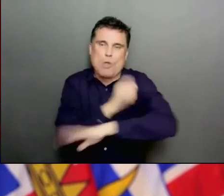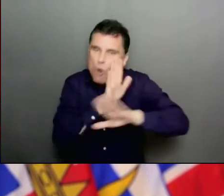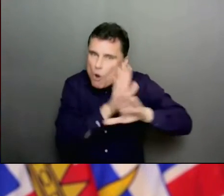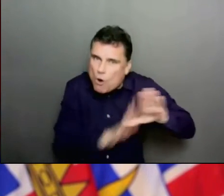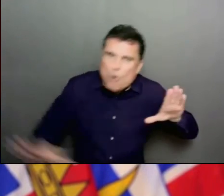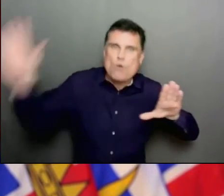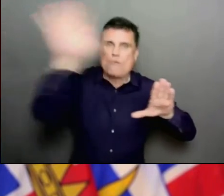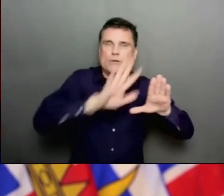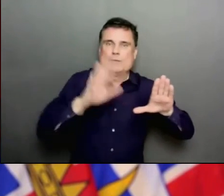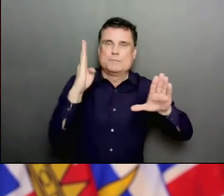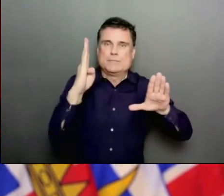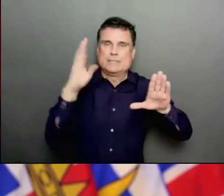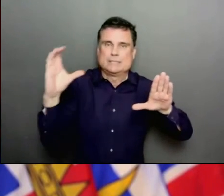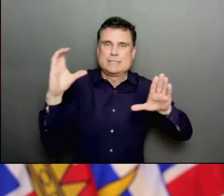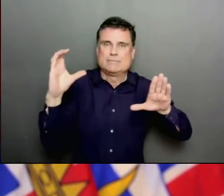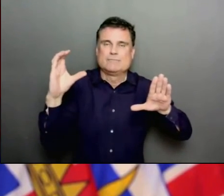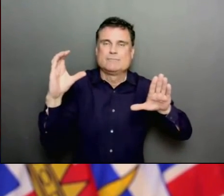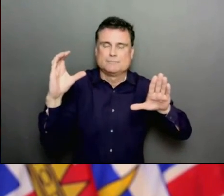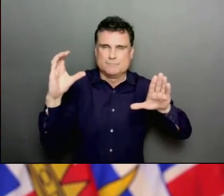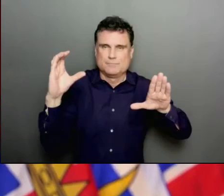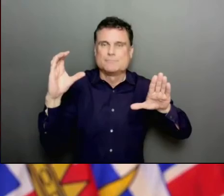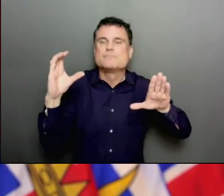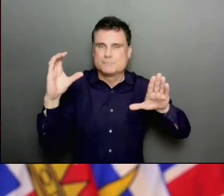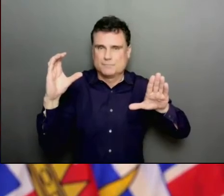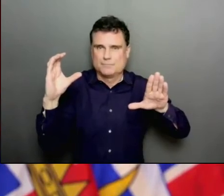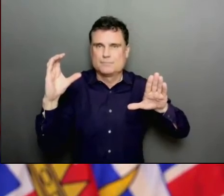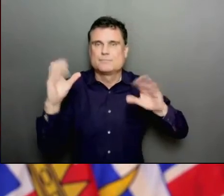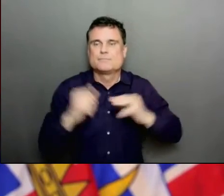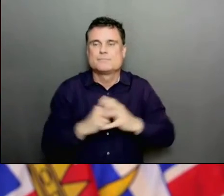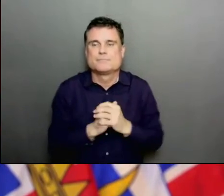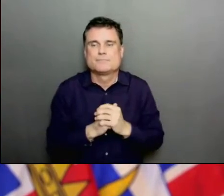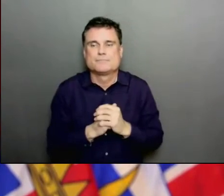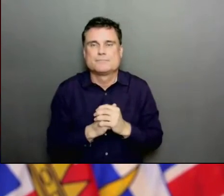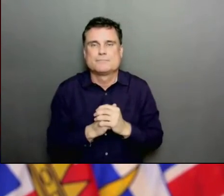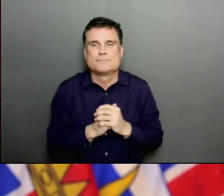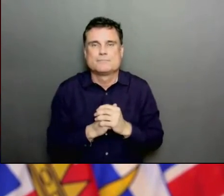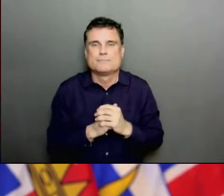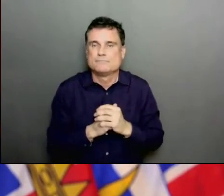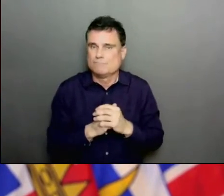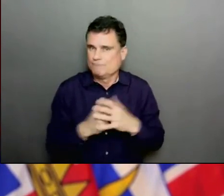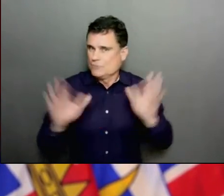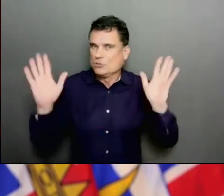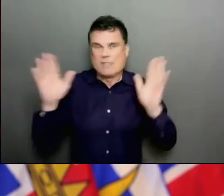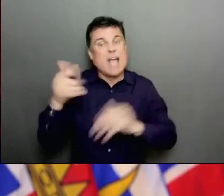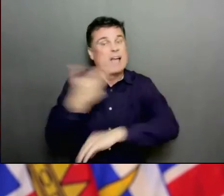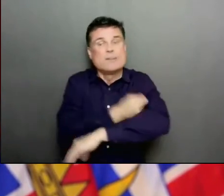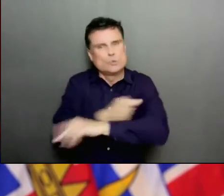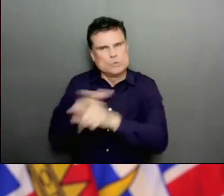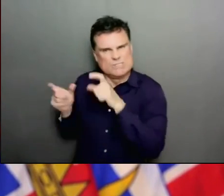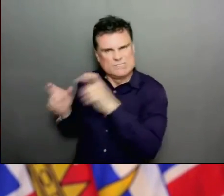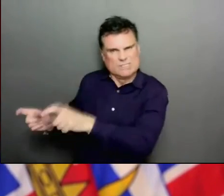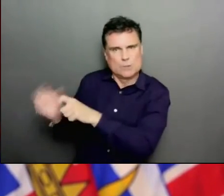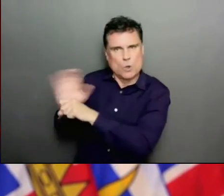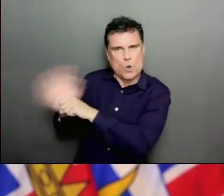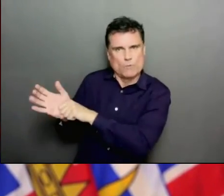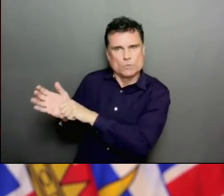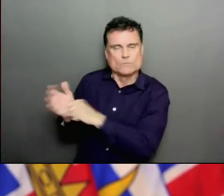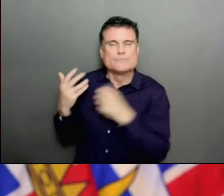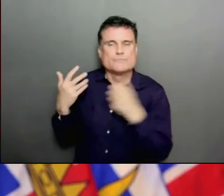As I mentioned, we have another encouraging step forward in the Moderna vaccine being approved for use today.